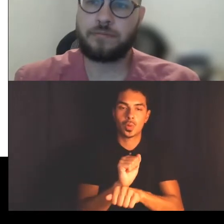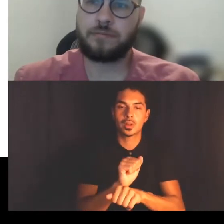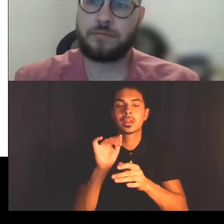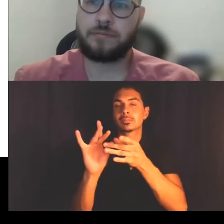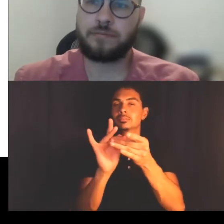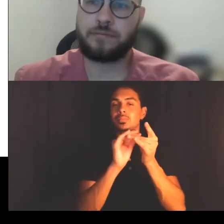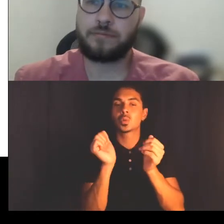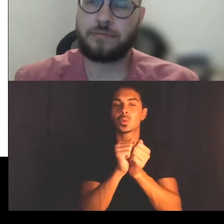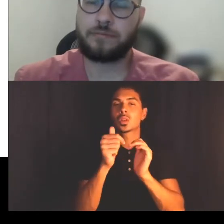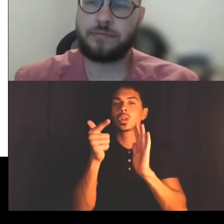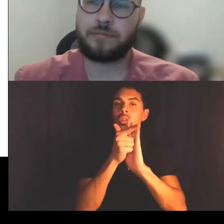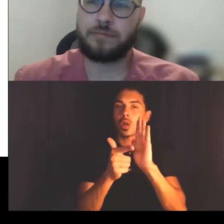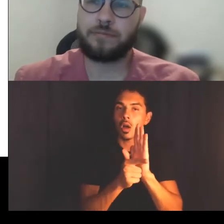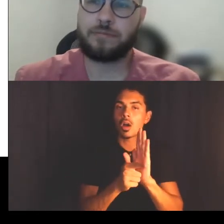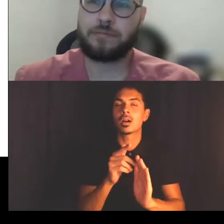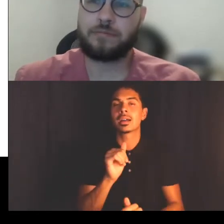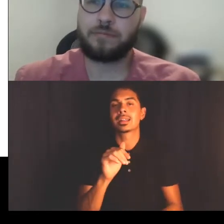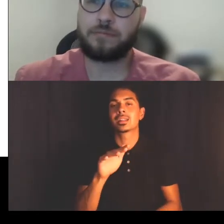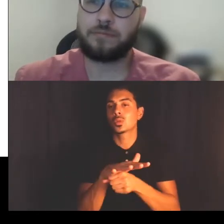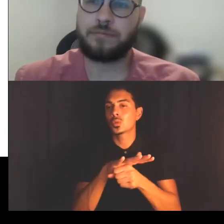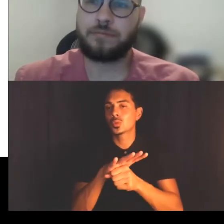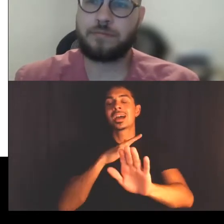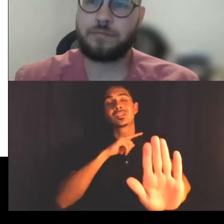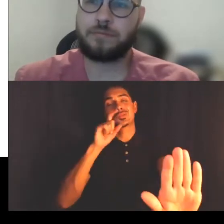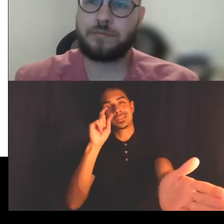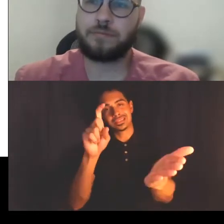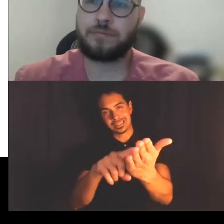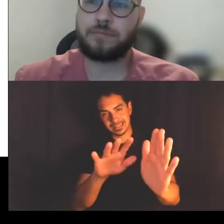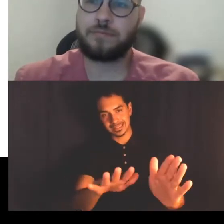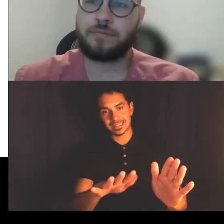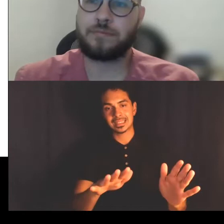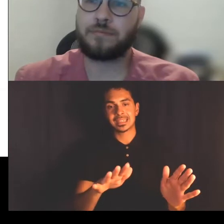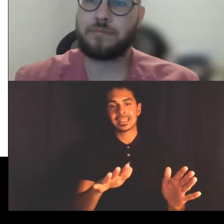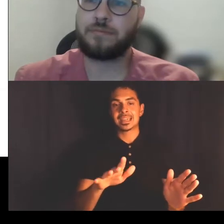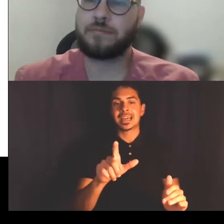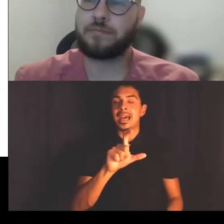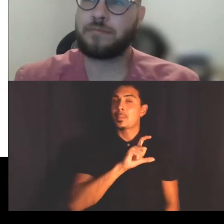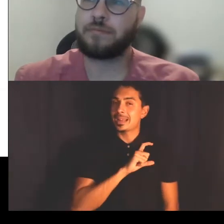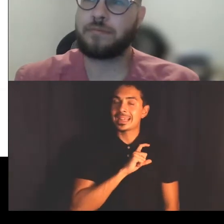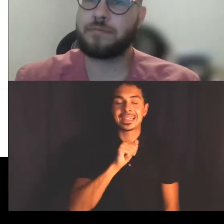I do recognize when I say that that police are not always the best people with trans folks;